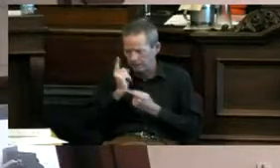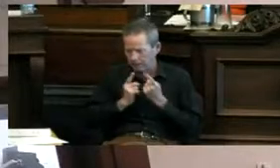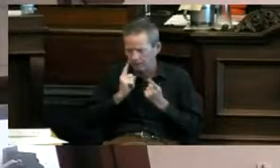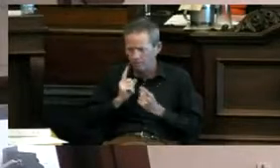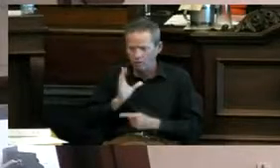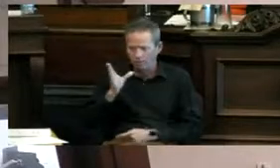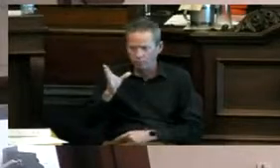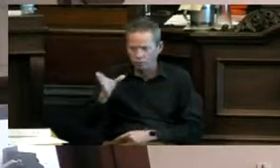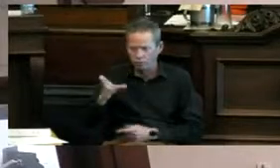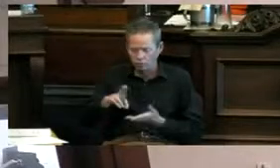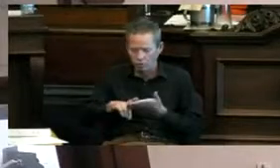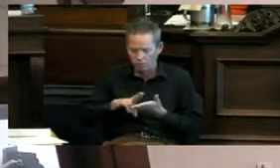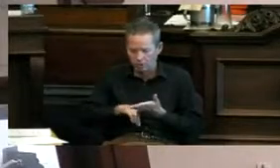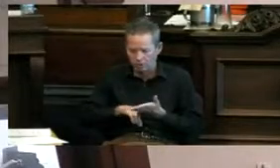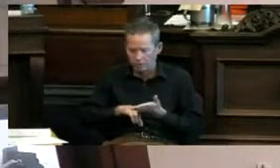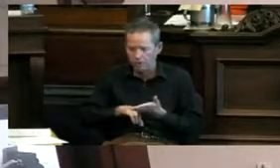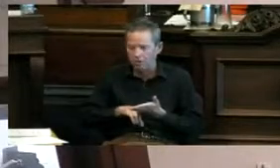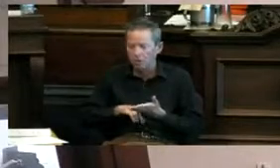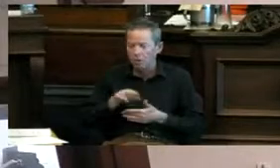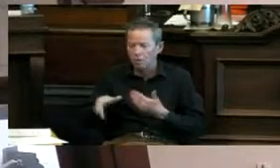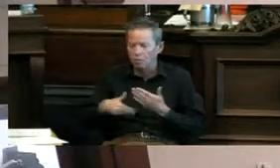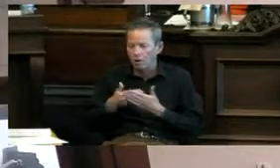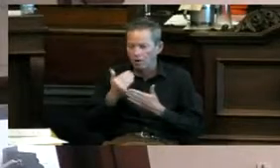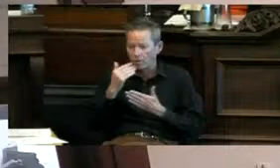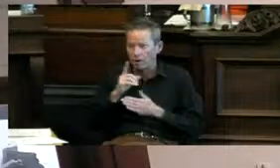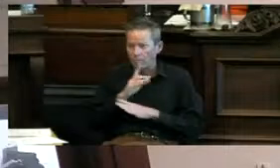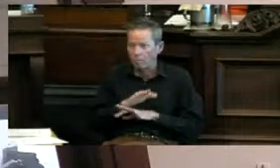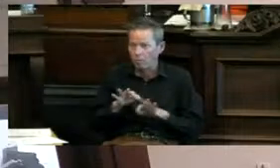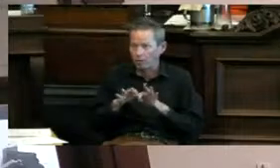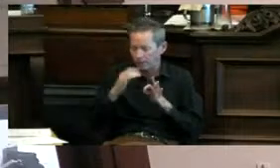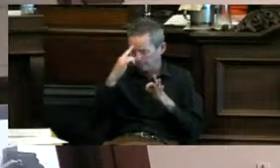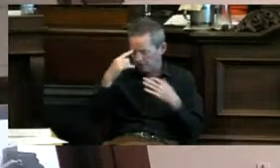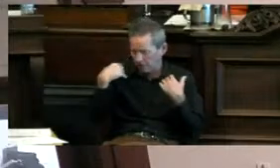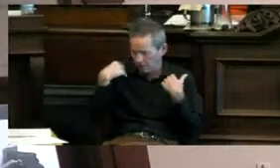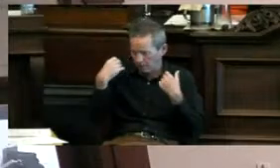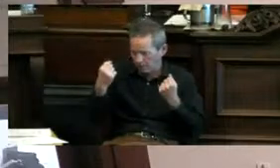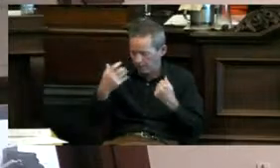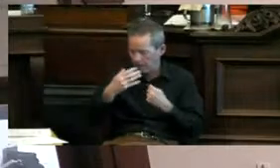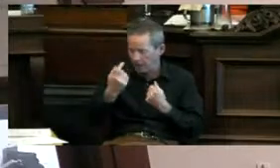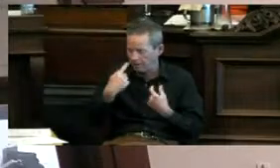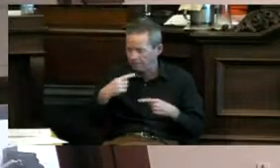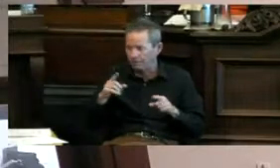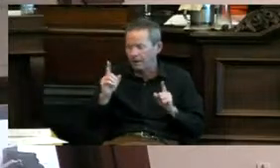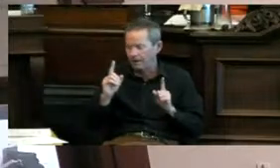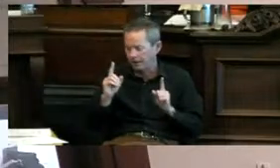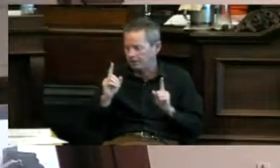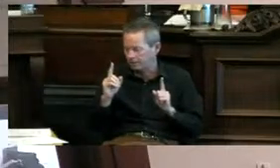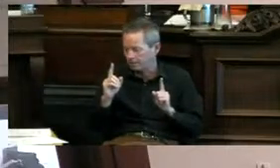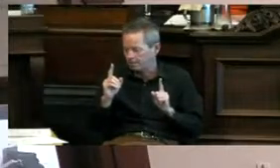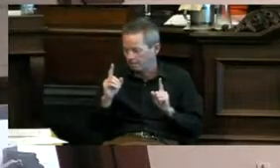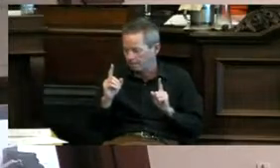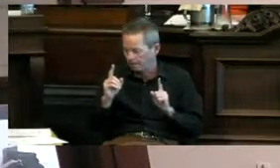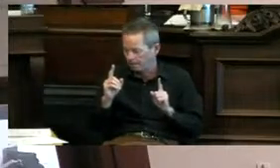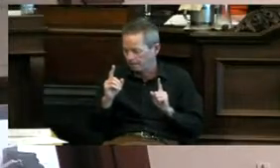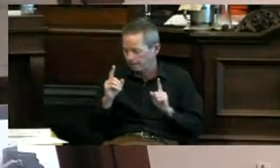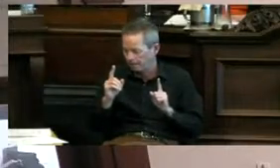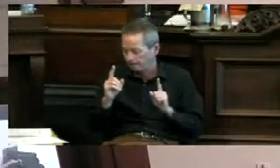county. And I think that really needs to be looked at and considered for future contracts.